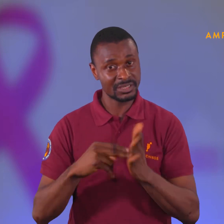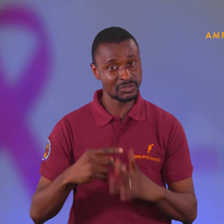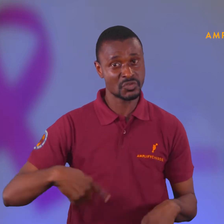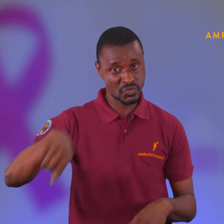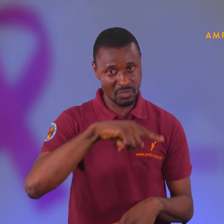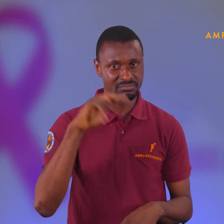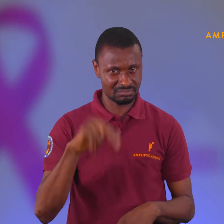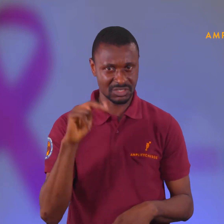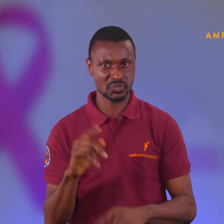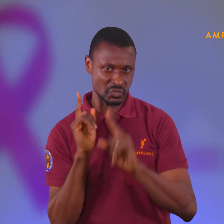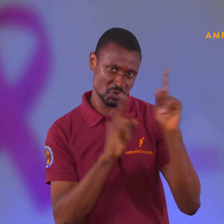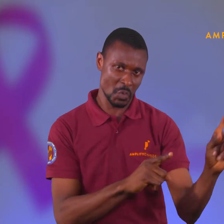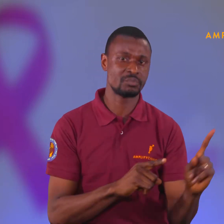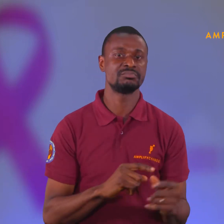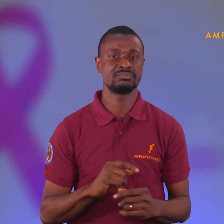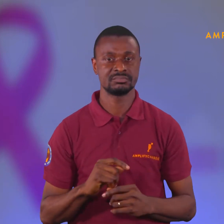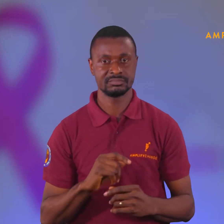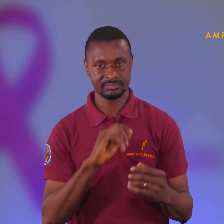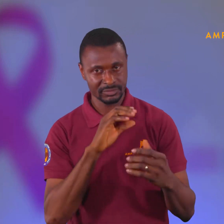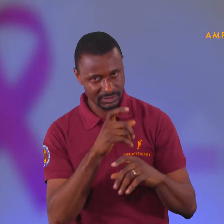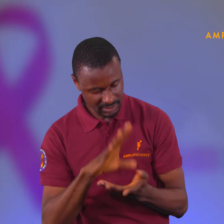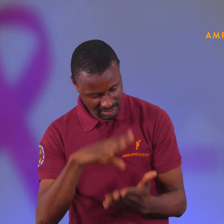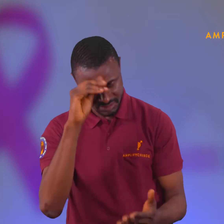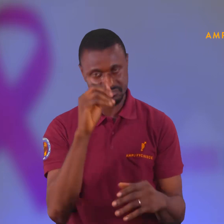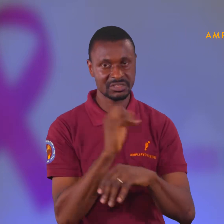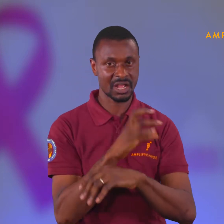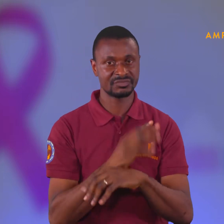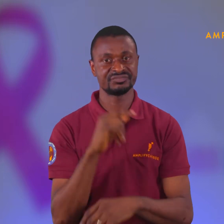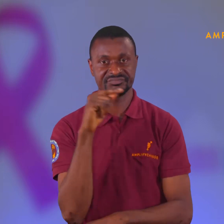All of us need to learn family planning.